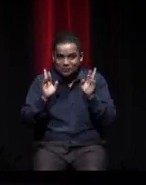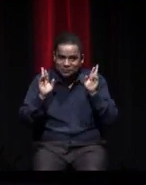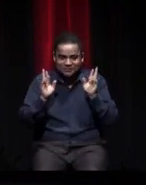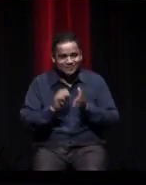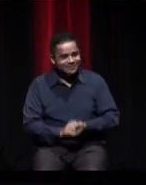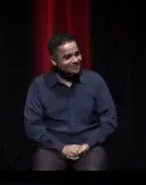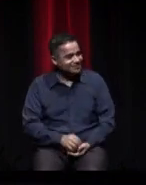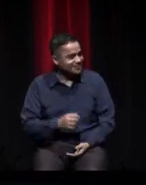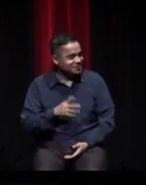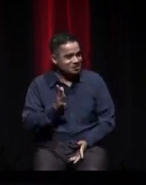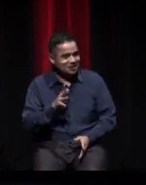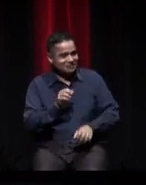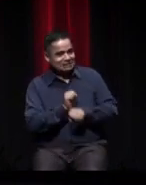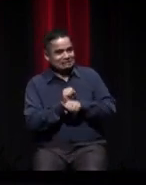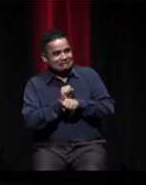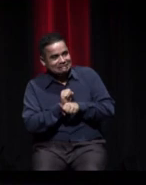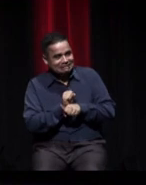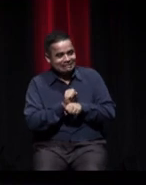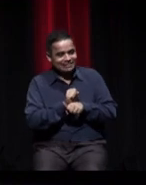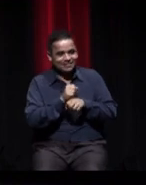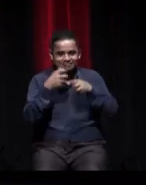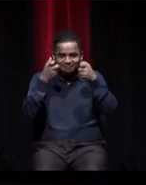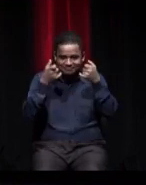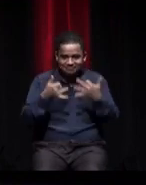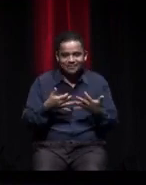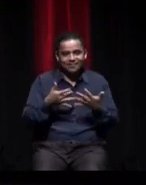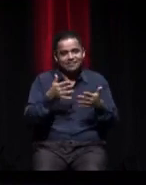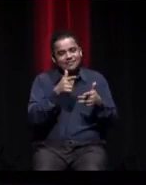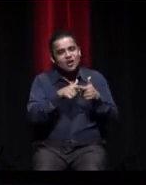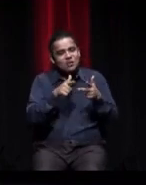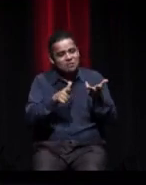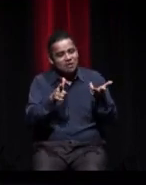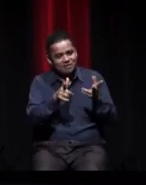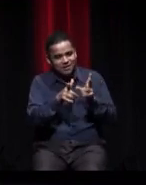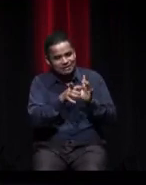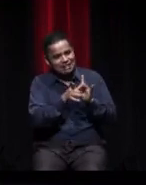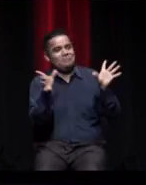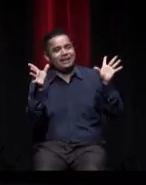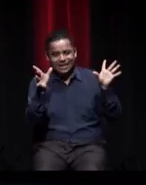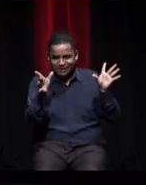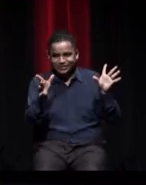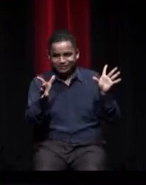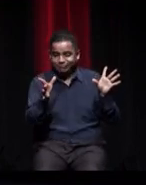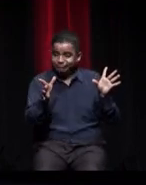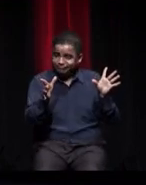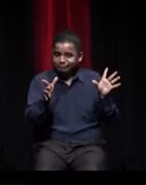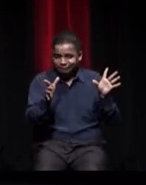I was in Trotsky, talking on the problem of freedom. Curiously, I was talking about the truth.